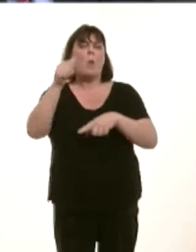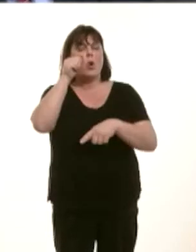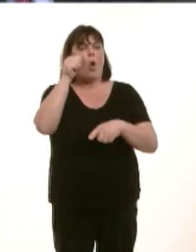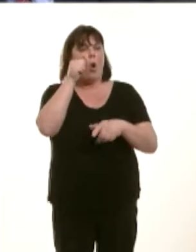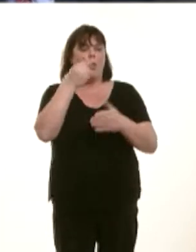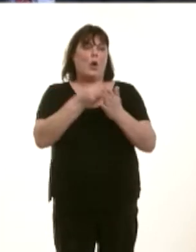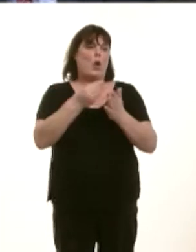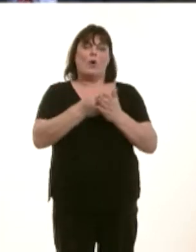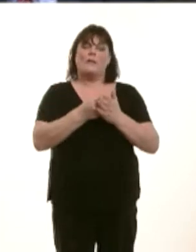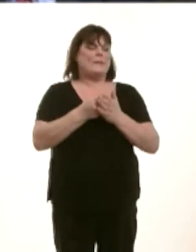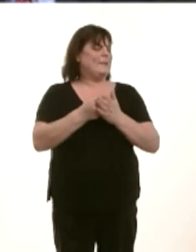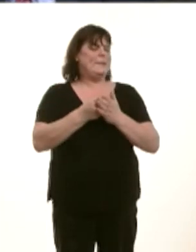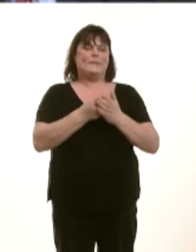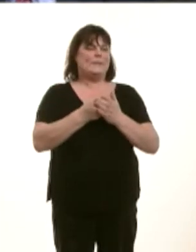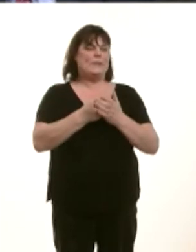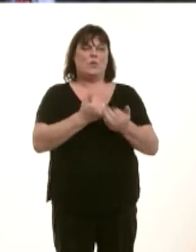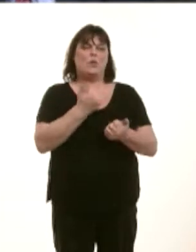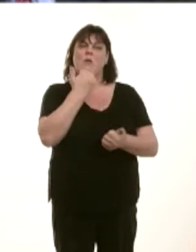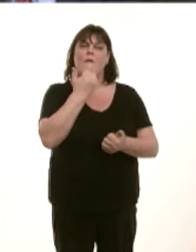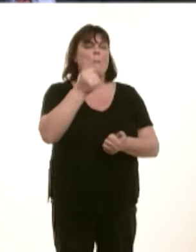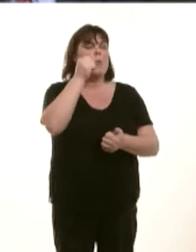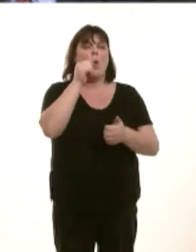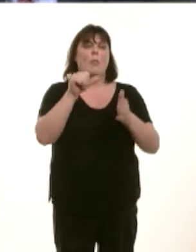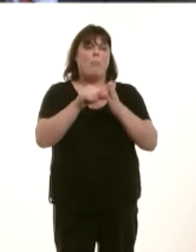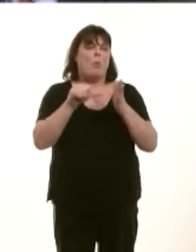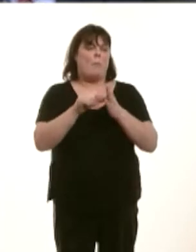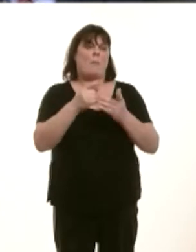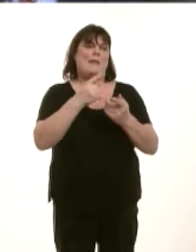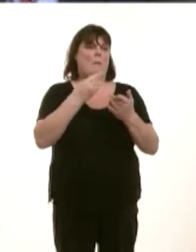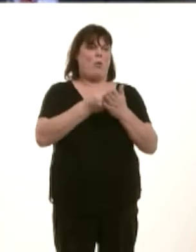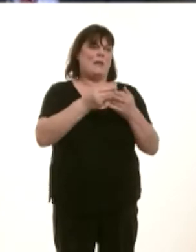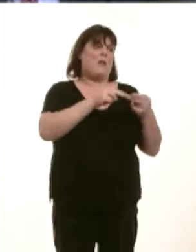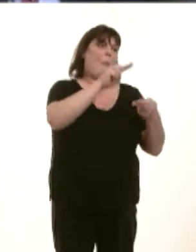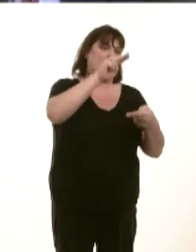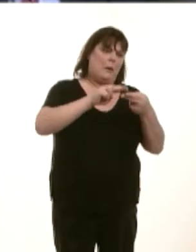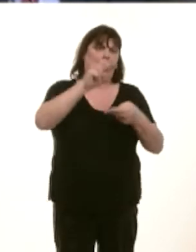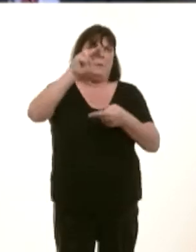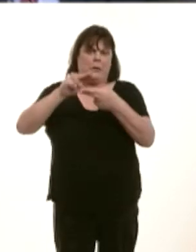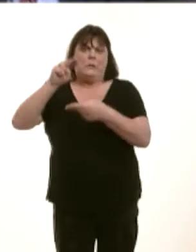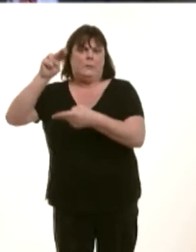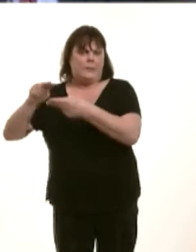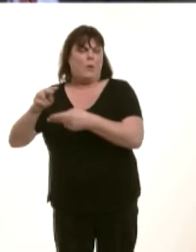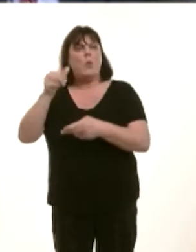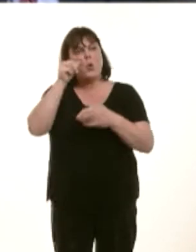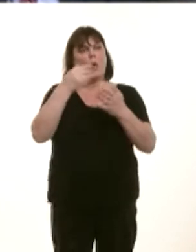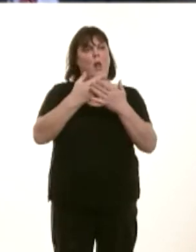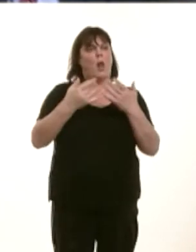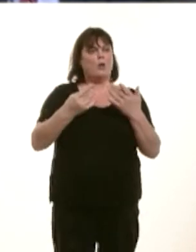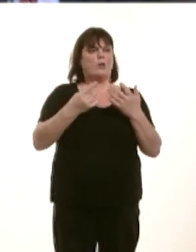is not sufficient. It is a perpetual theme, unfortunately, in the dairy industry that prices do go up and down. Itís particularly difficult at the moment because there is oversupply